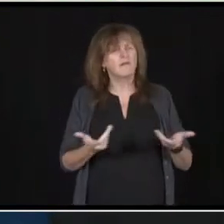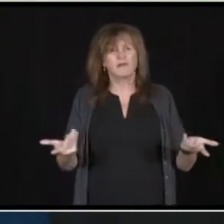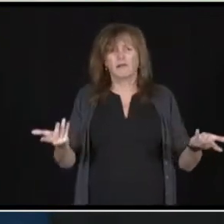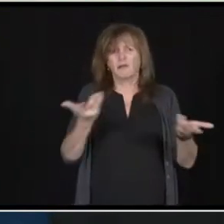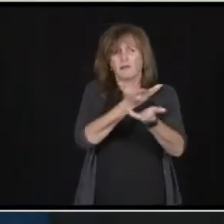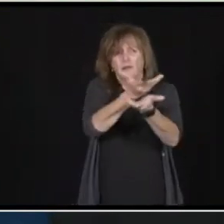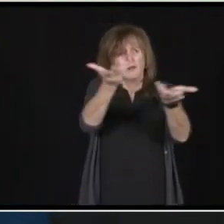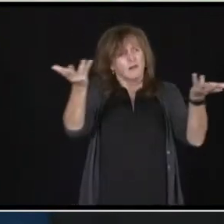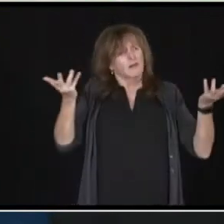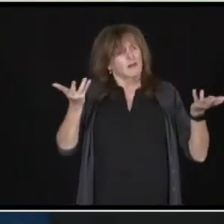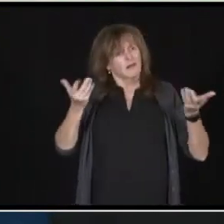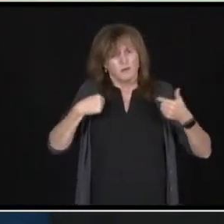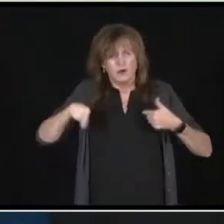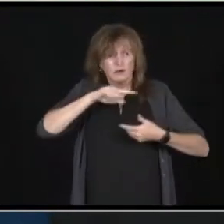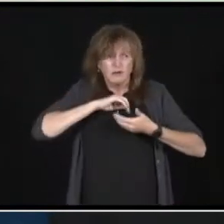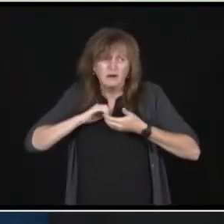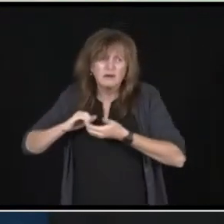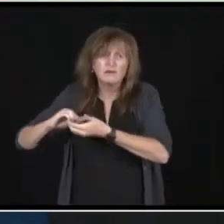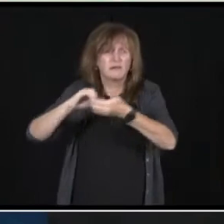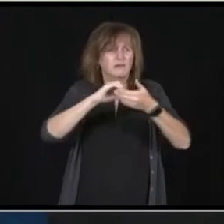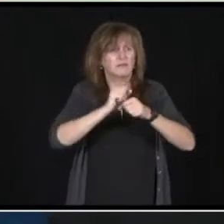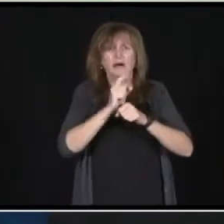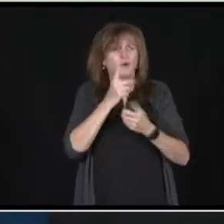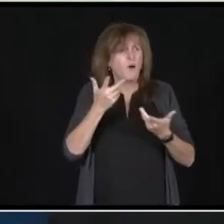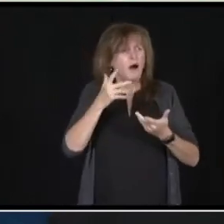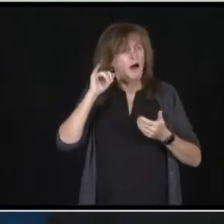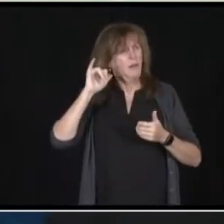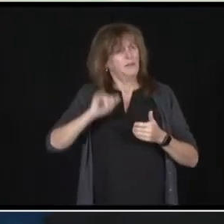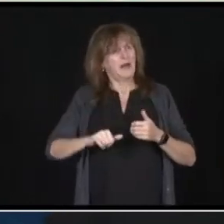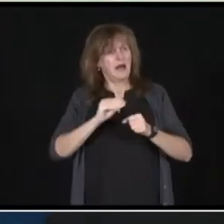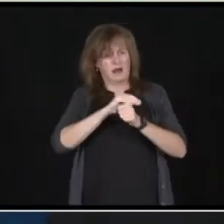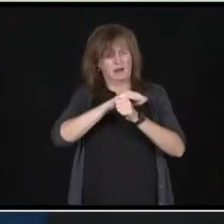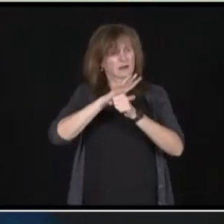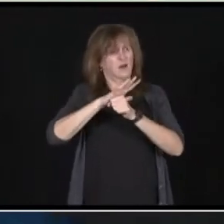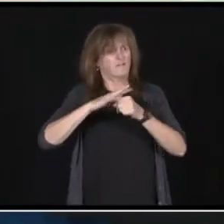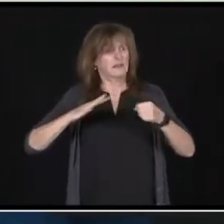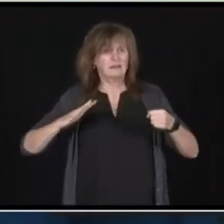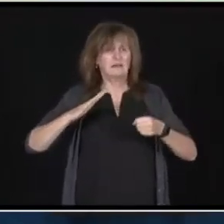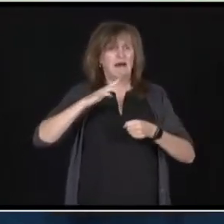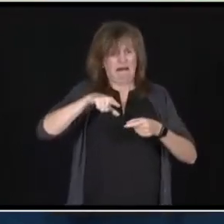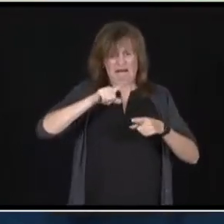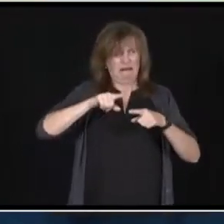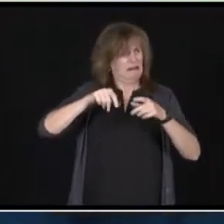that there is no where this virus can hide. Thank you and God bless the people of Ontario.